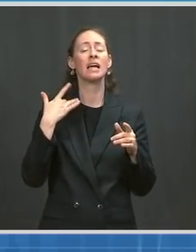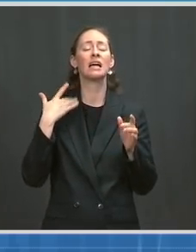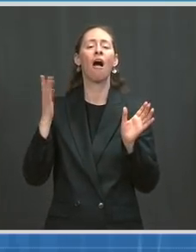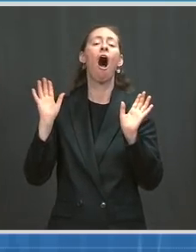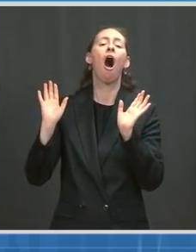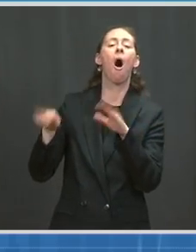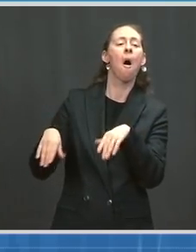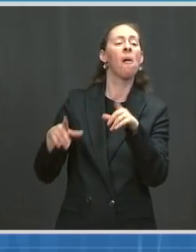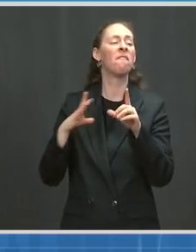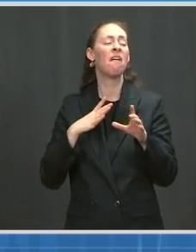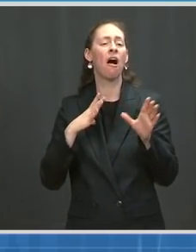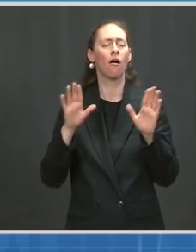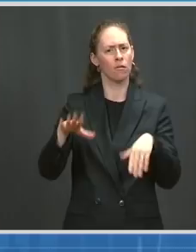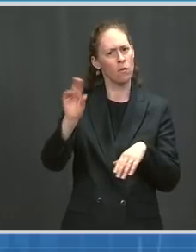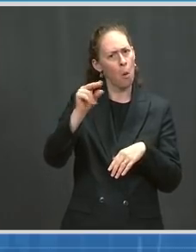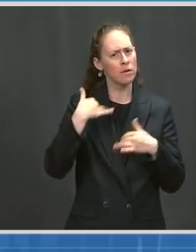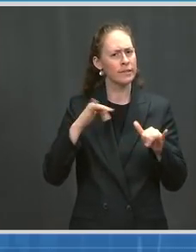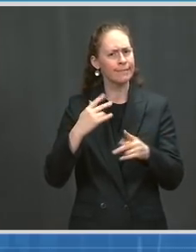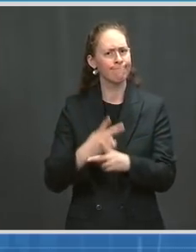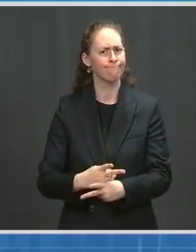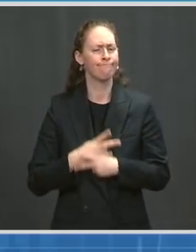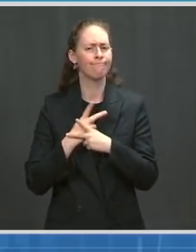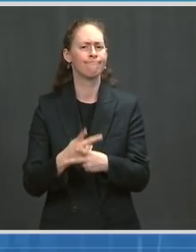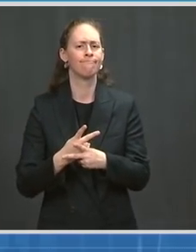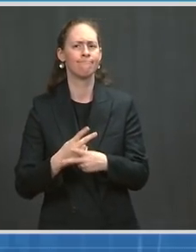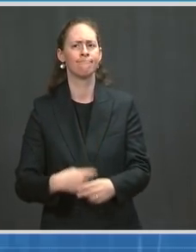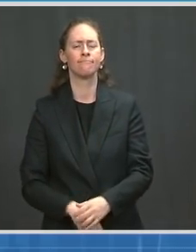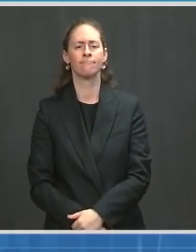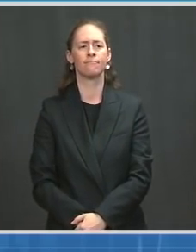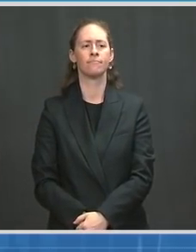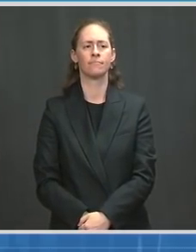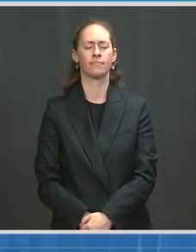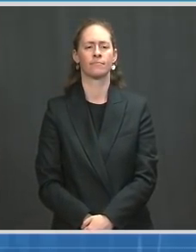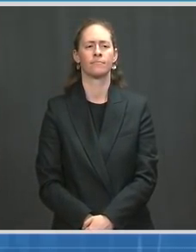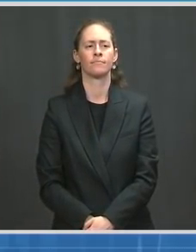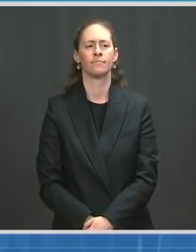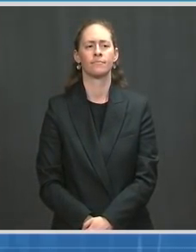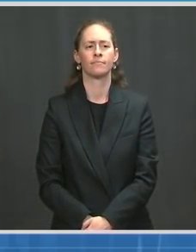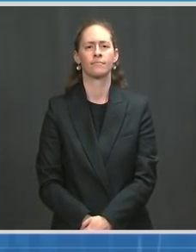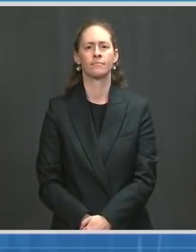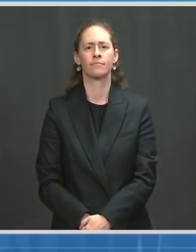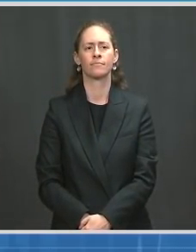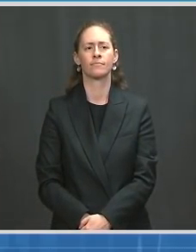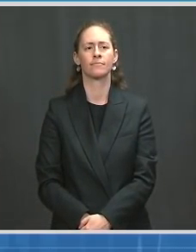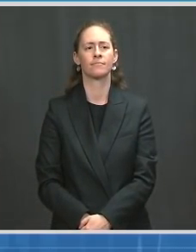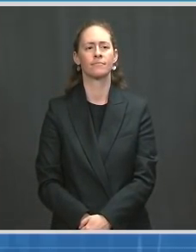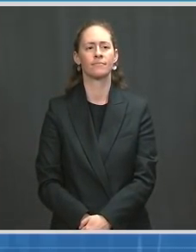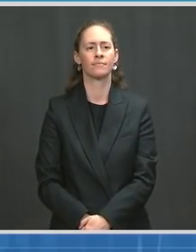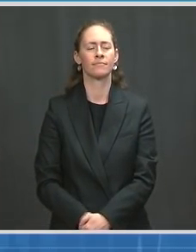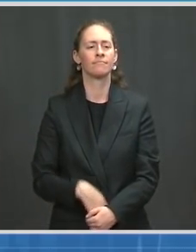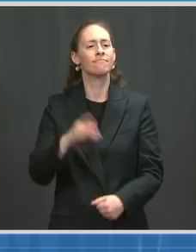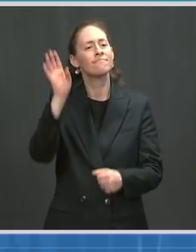if people don't feel at risk of dying of the measles, yet they still get their vaccination. So, I think we just have a much more continued education